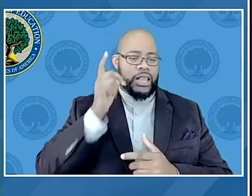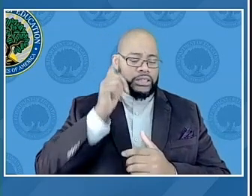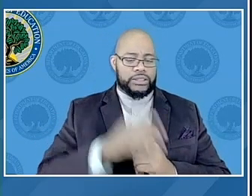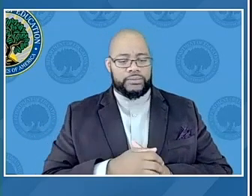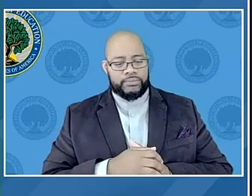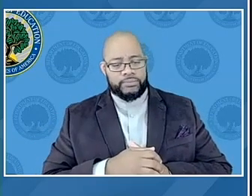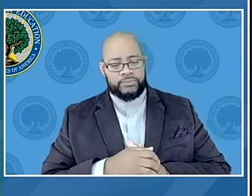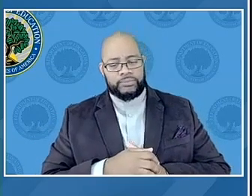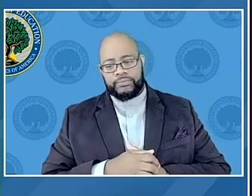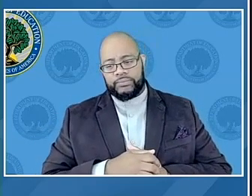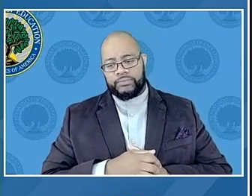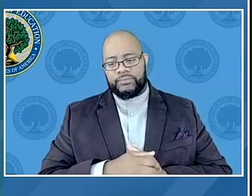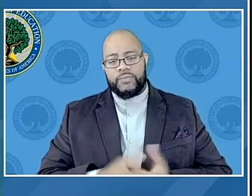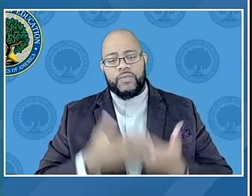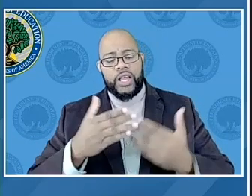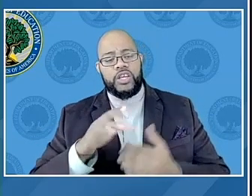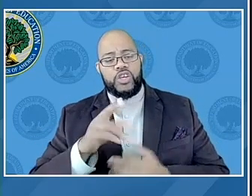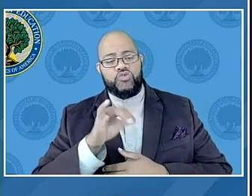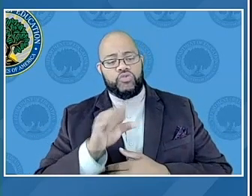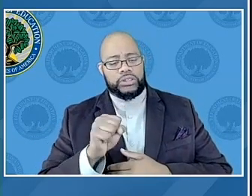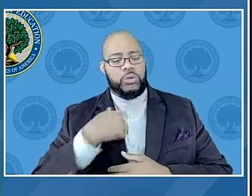Thank you Chris. We appreciate you sharing.